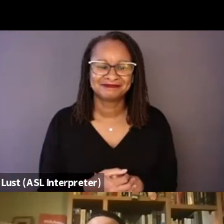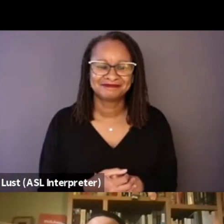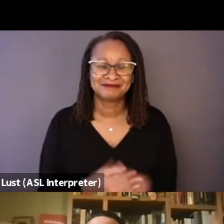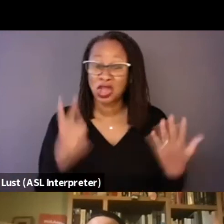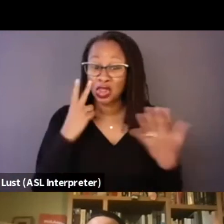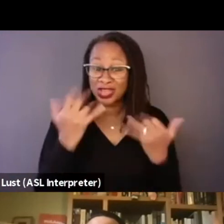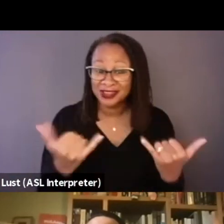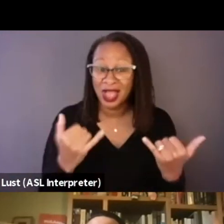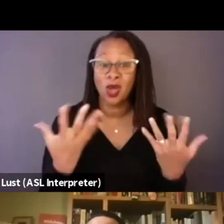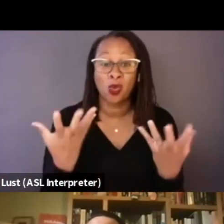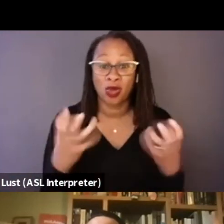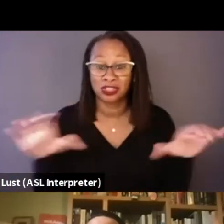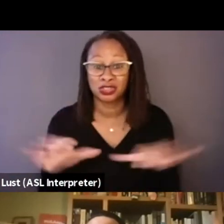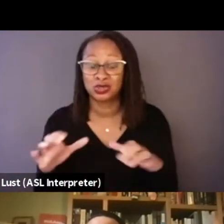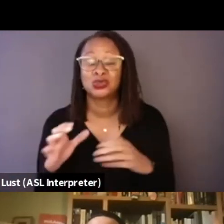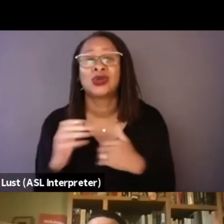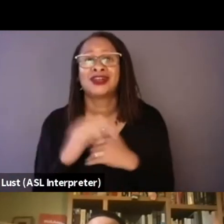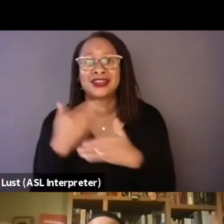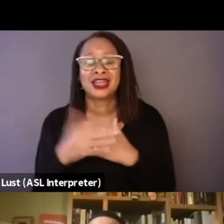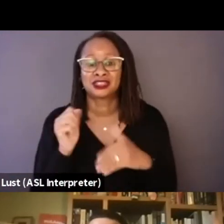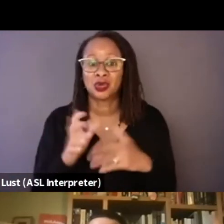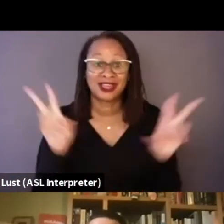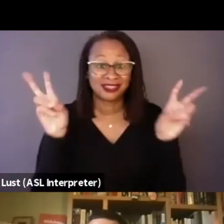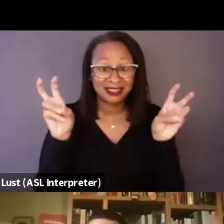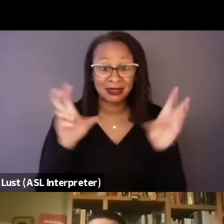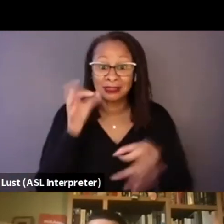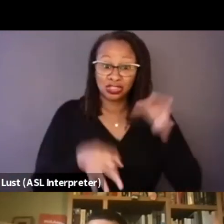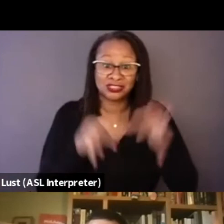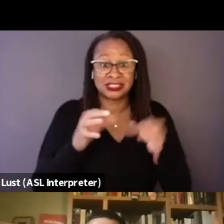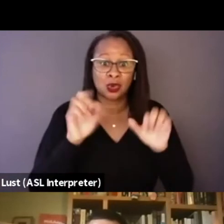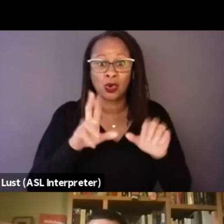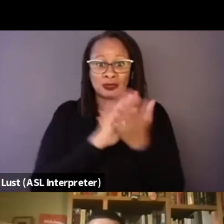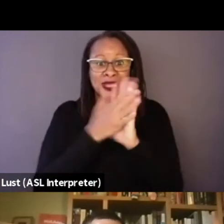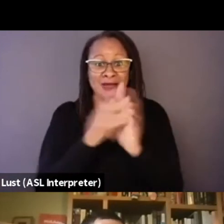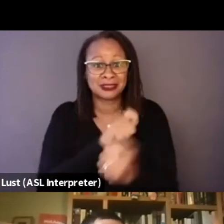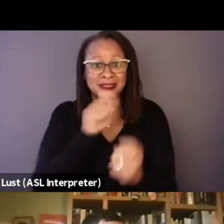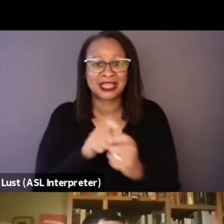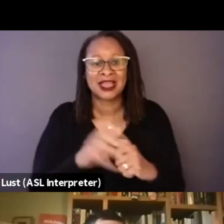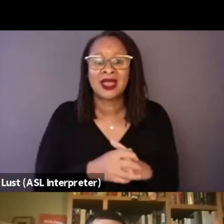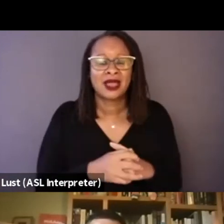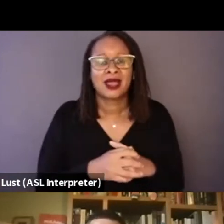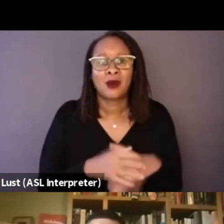Is the theme of justice, or you can be specific, it's okay. Or you can just say, "I can't tell you it's top secret."